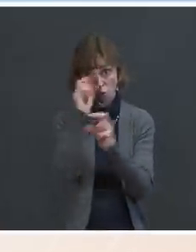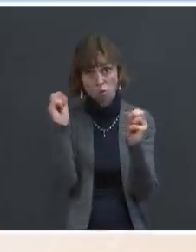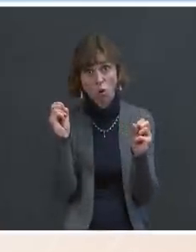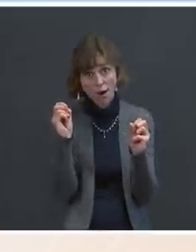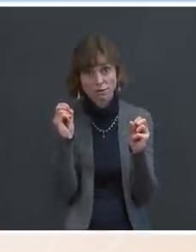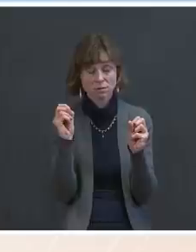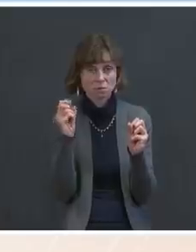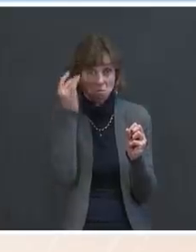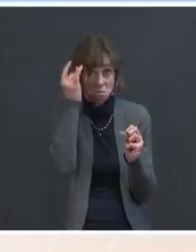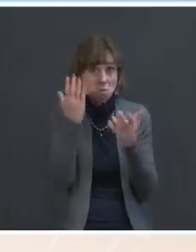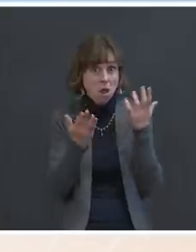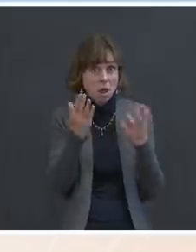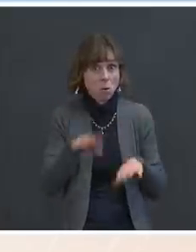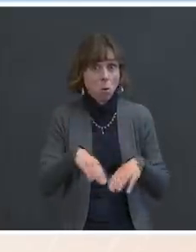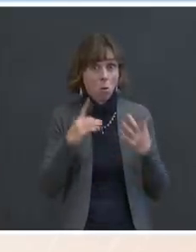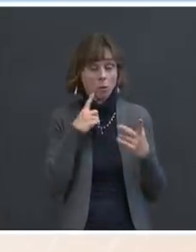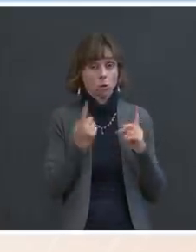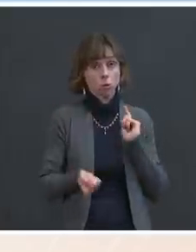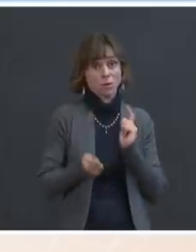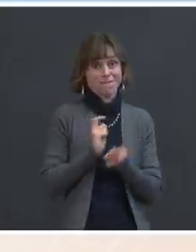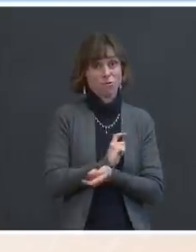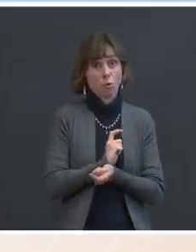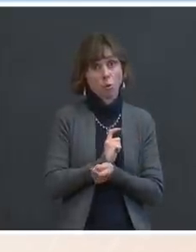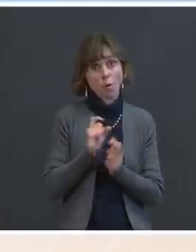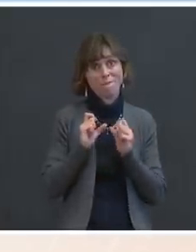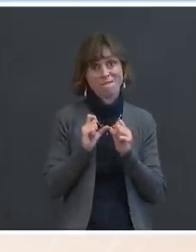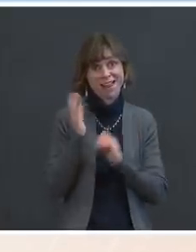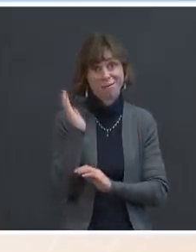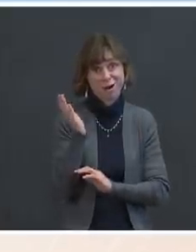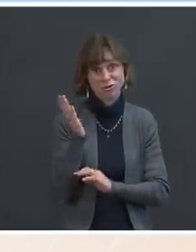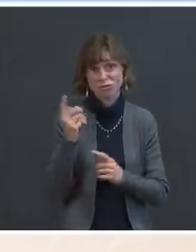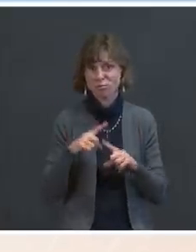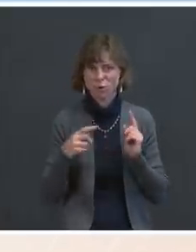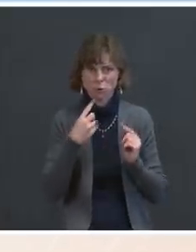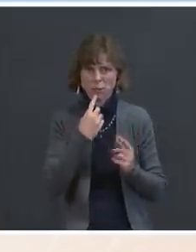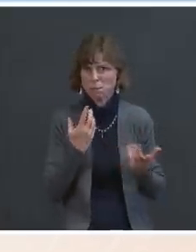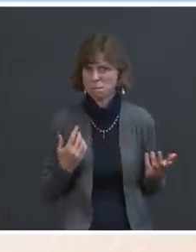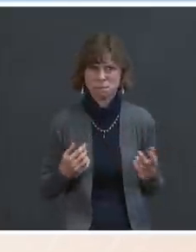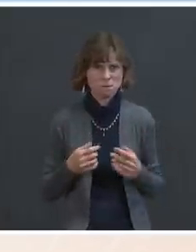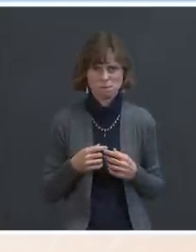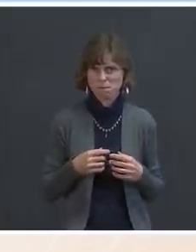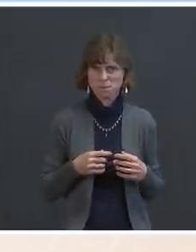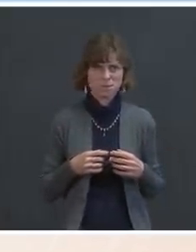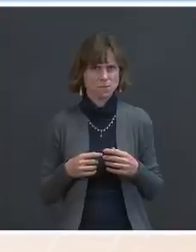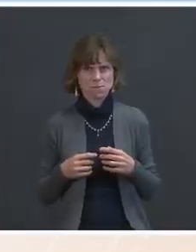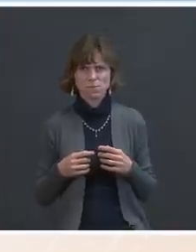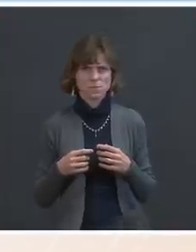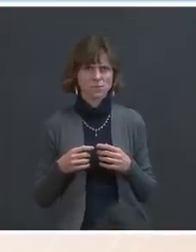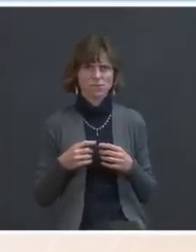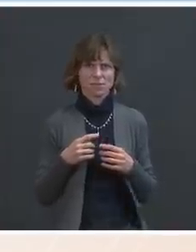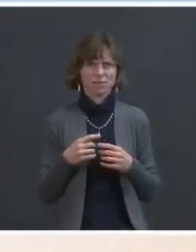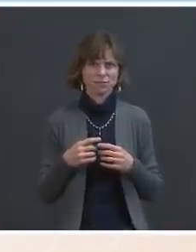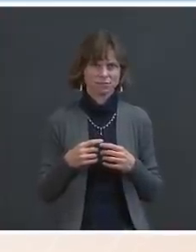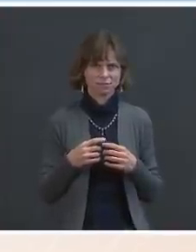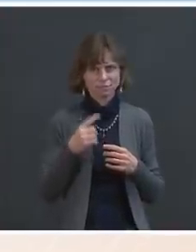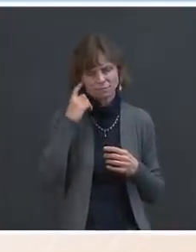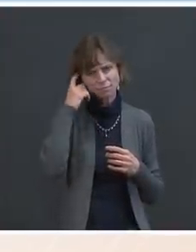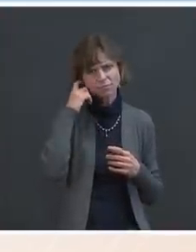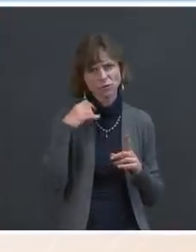I know you said, more recently, that it's not his preference to change the rules. But he wants to know if the John Lewis Voting Rights Act represents a red line?